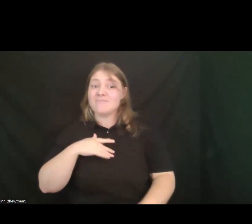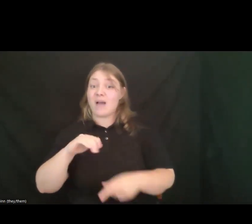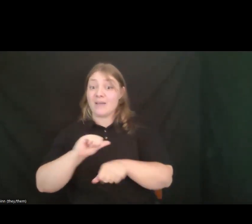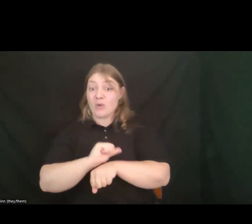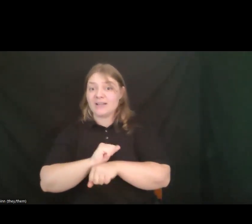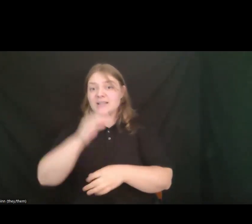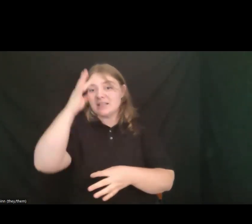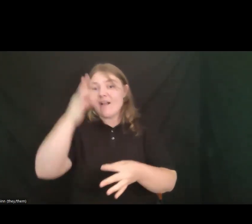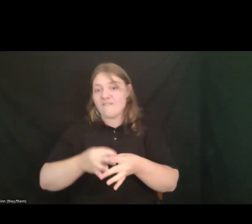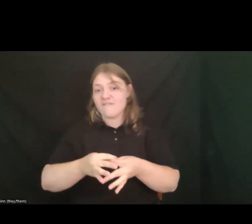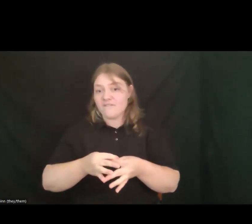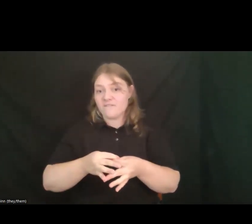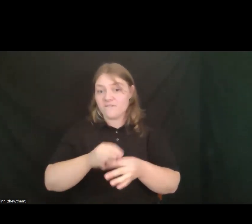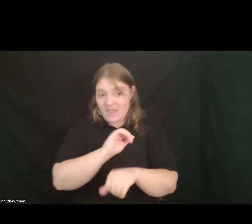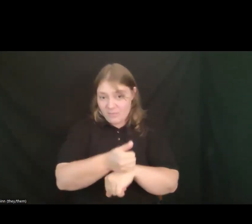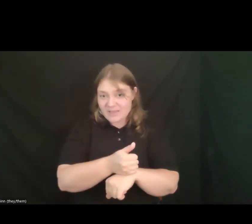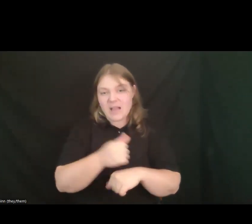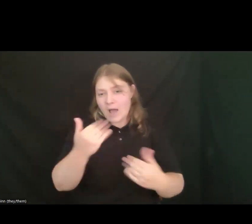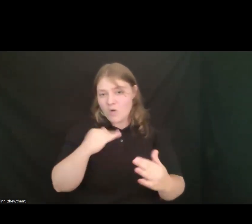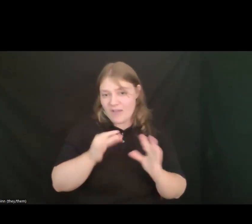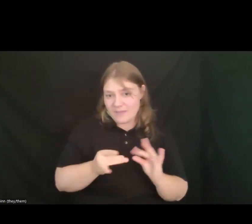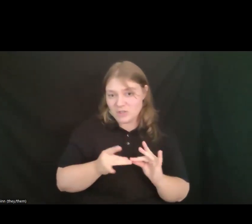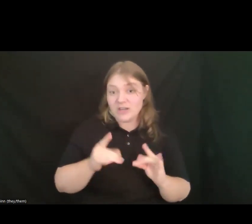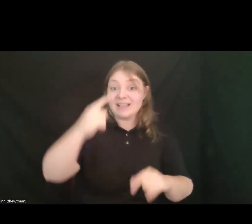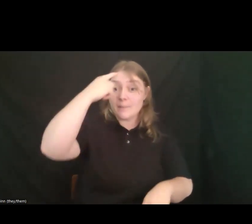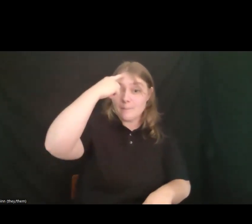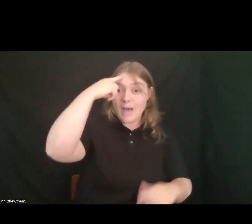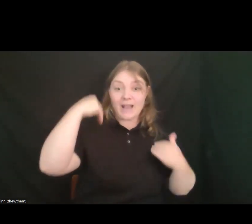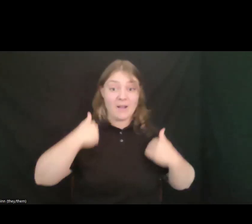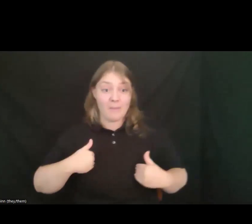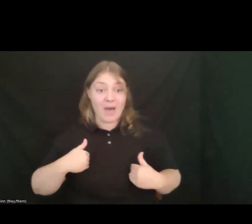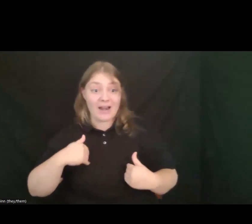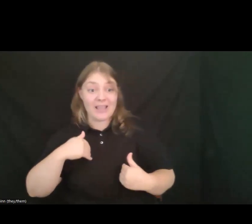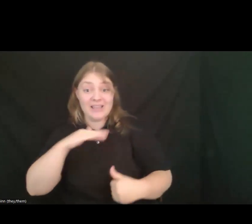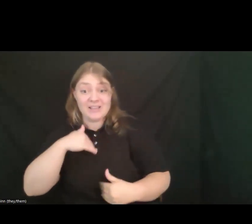it's Mind Body Spirit because I know all three of them connect the education being the mind how